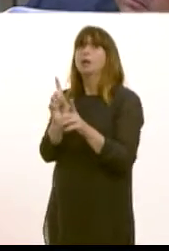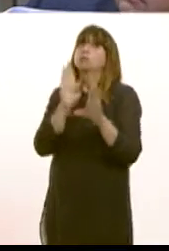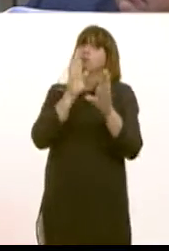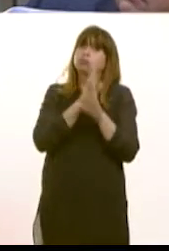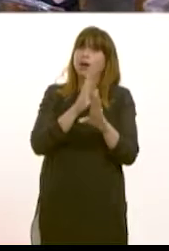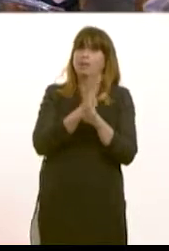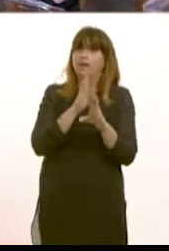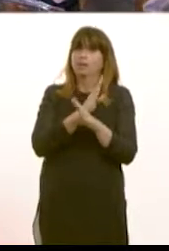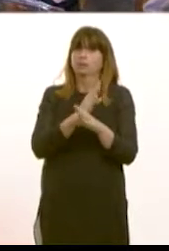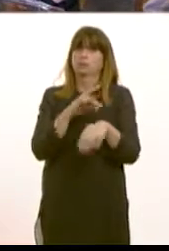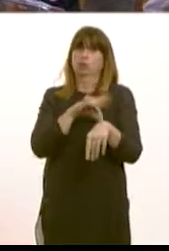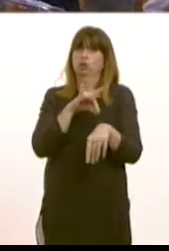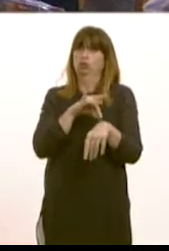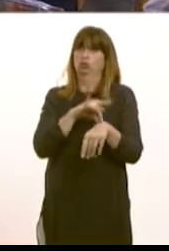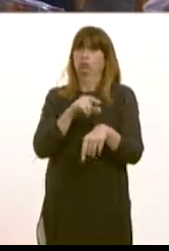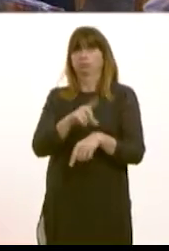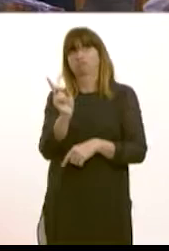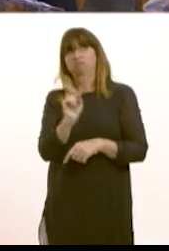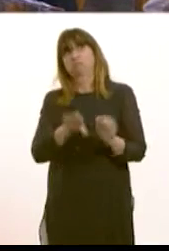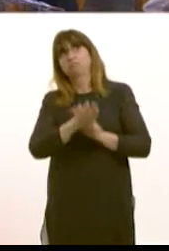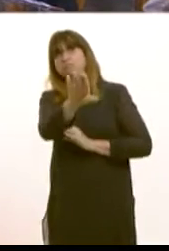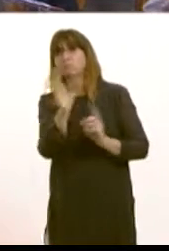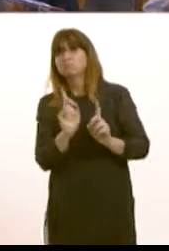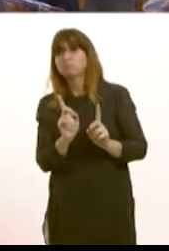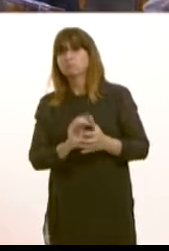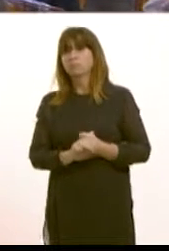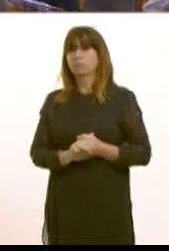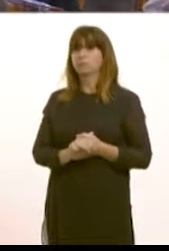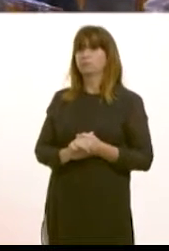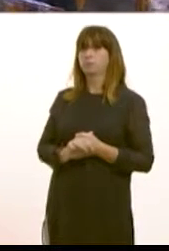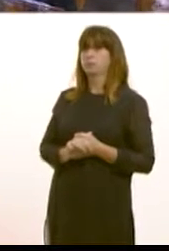Carwyn Jones: When he mentions private surgeries, Iím not sure whether heís referring to a